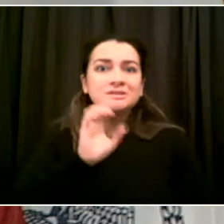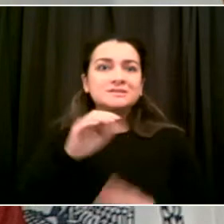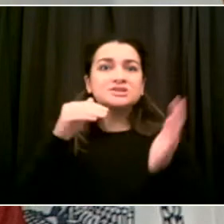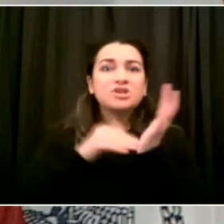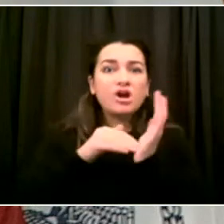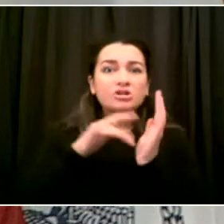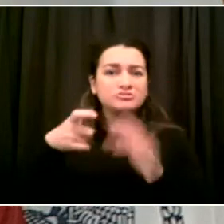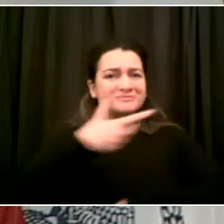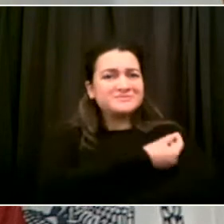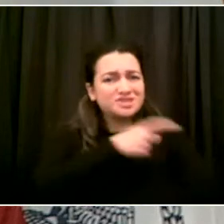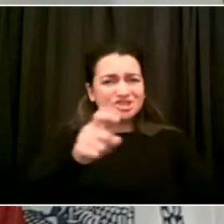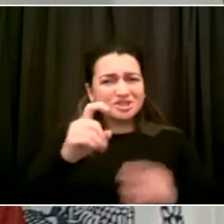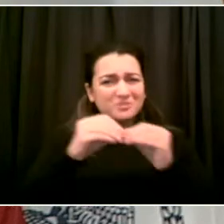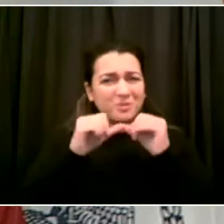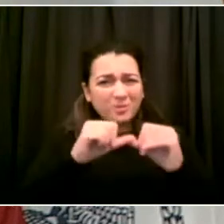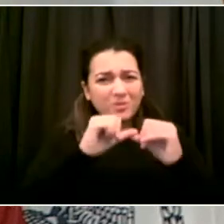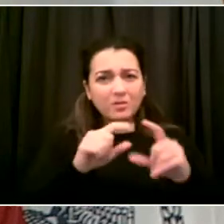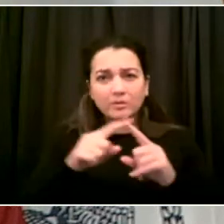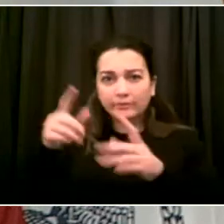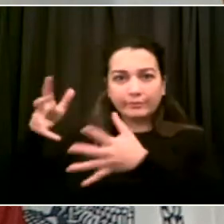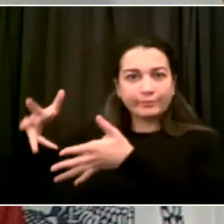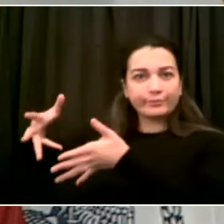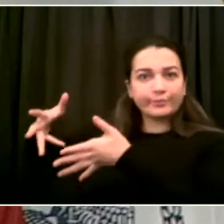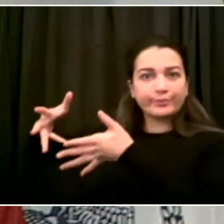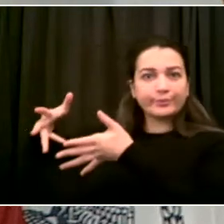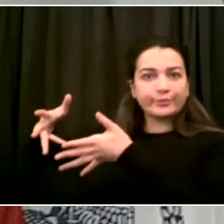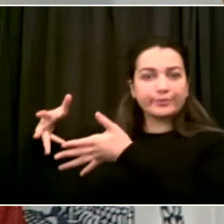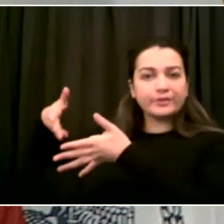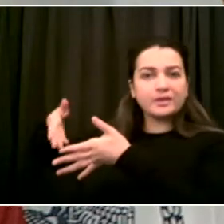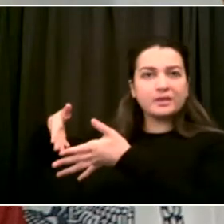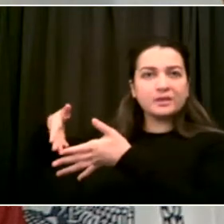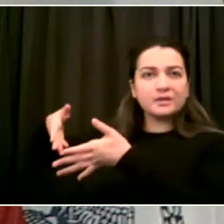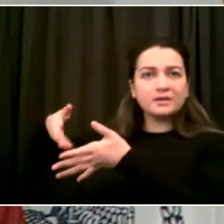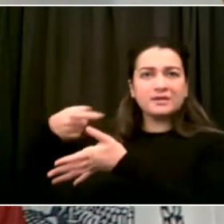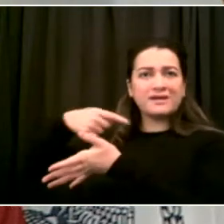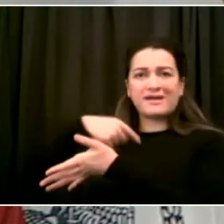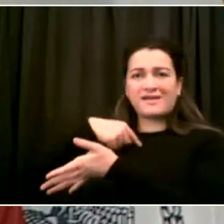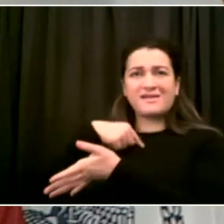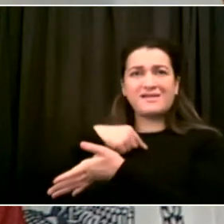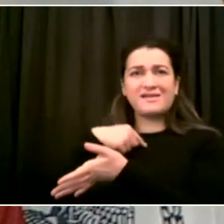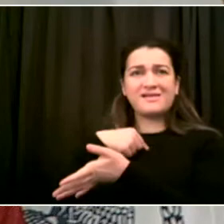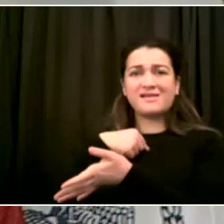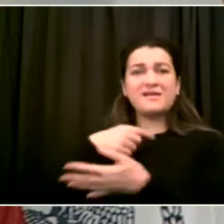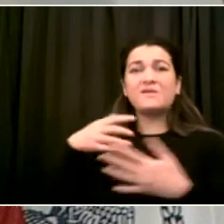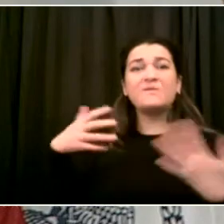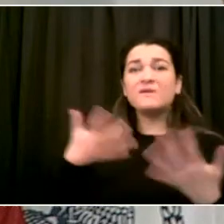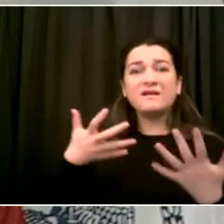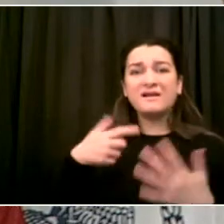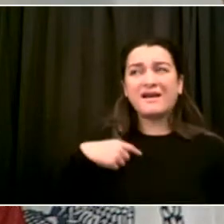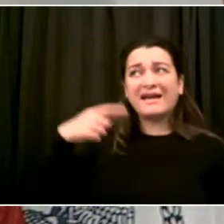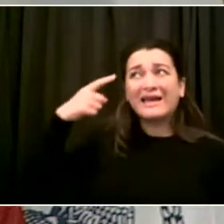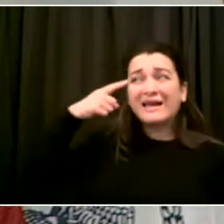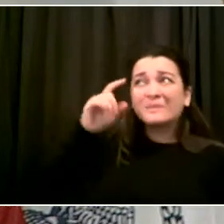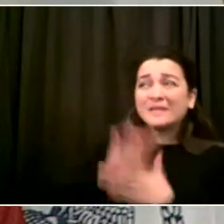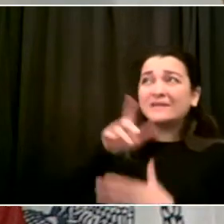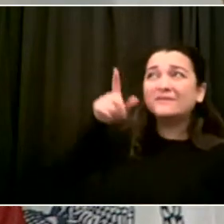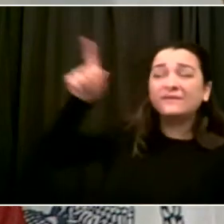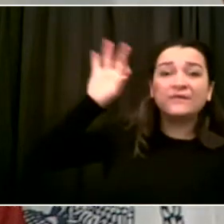PROTECTION. THINK ABOUTUT THHE SENIORS IN YOUR LIFE, THE PEOPLE THAT YOU LOVE, THE DIFFERENCE IIN GETTTTING THEIR FIRST SHOT VERSUS ZERO.